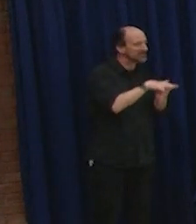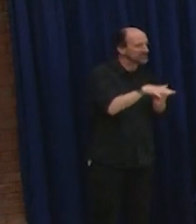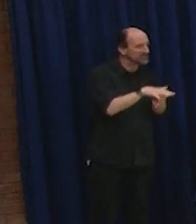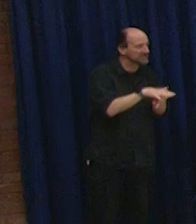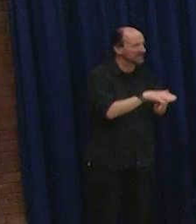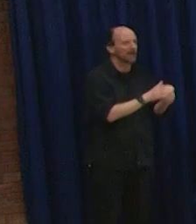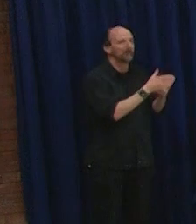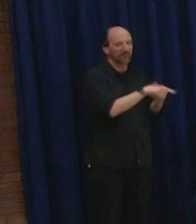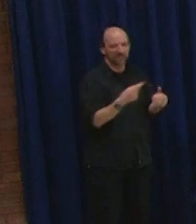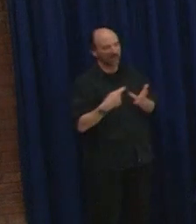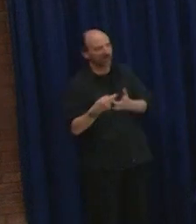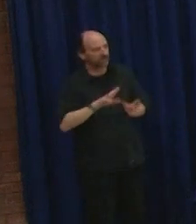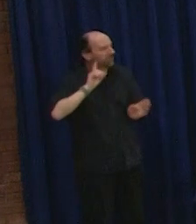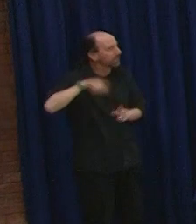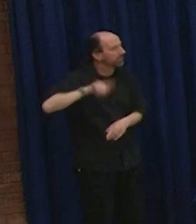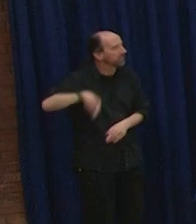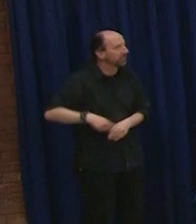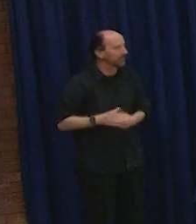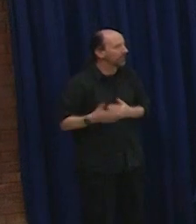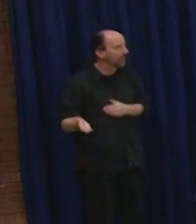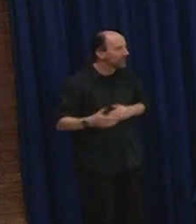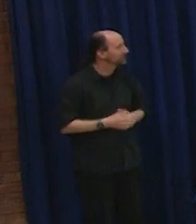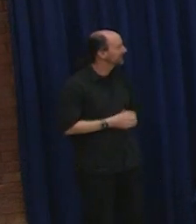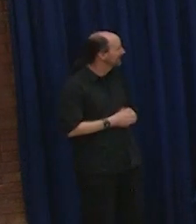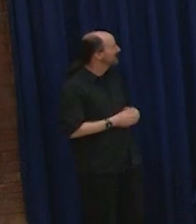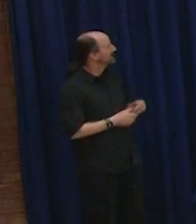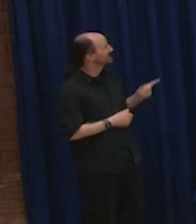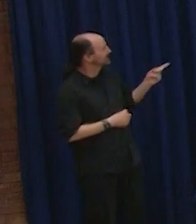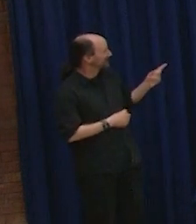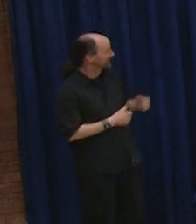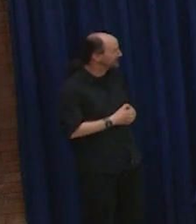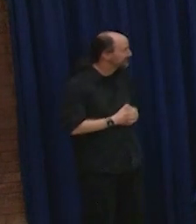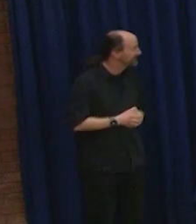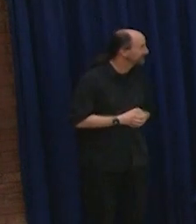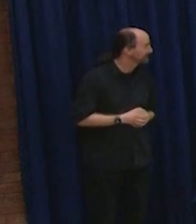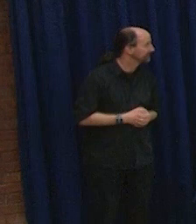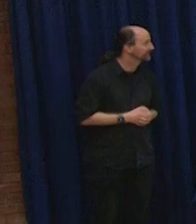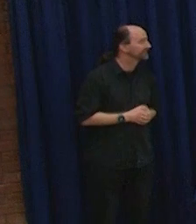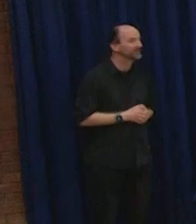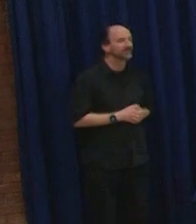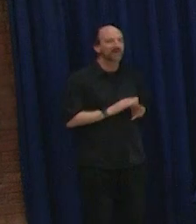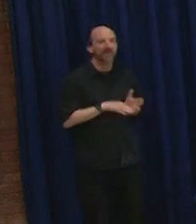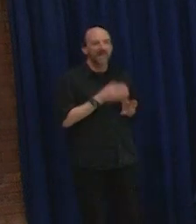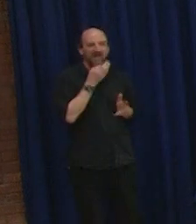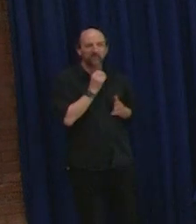and you don't get identified. 30 seconds. So the last couple of slides and then I'm going to stop,